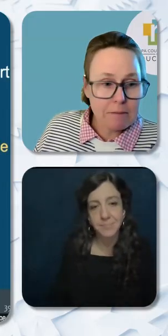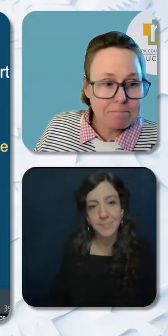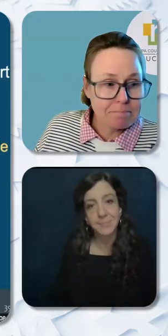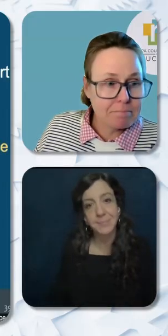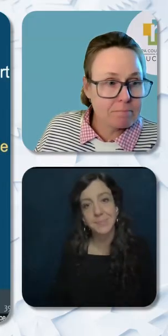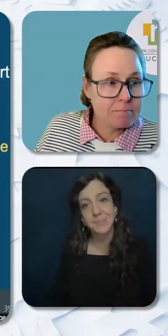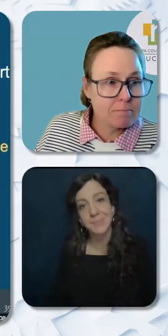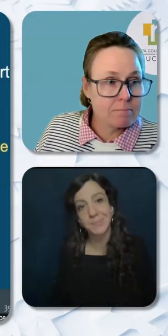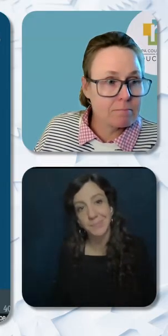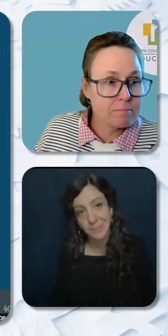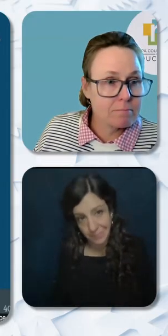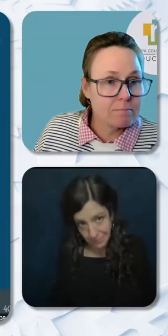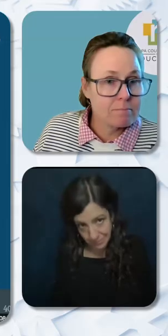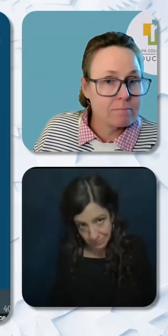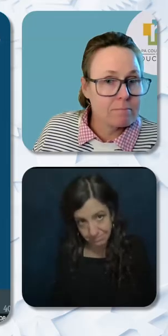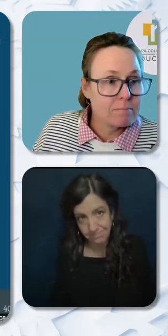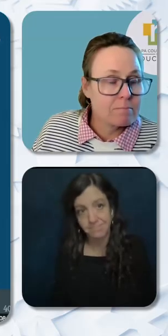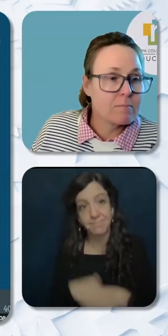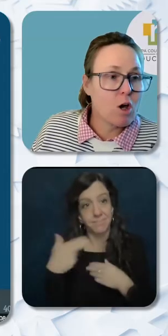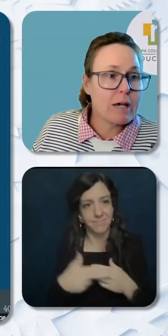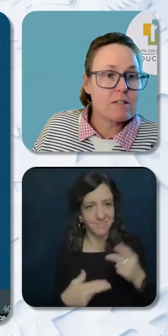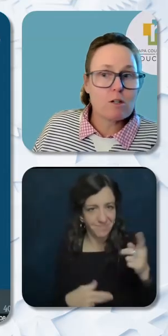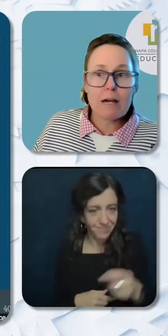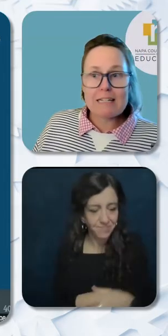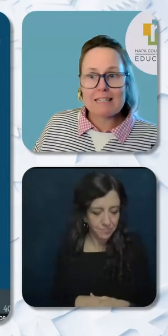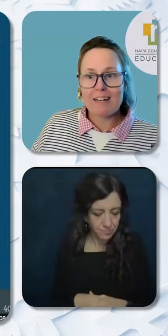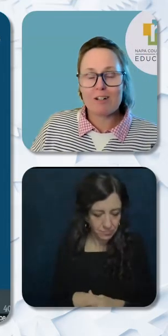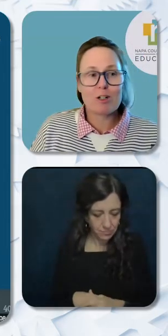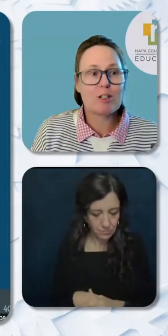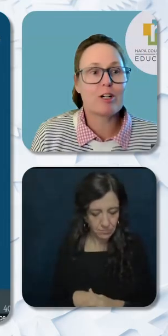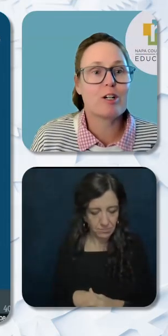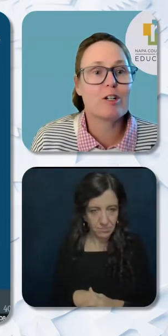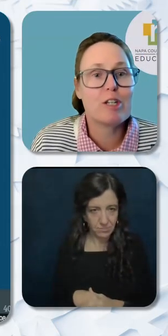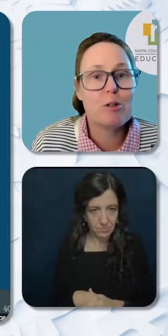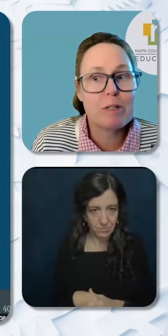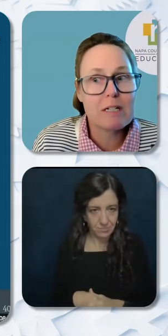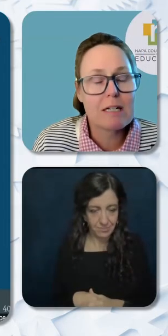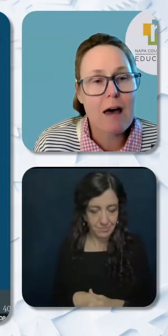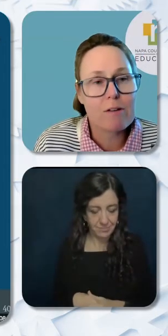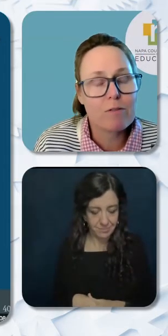Next slide. Okay, so I had said earlier that you would need to